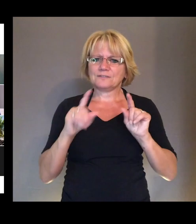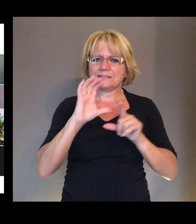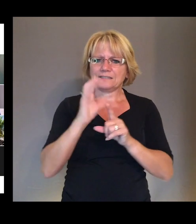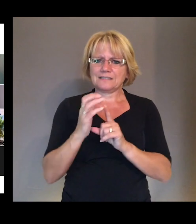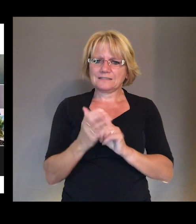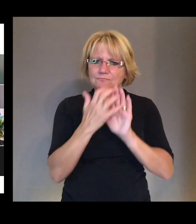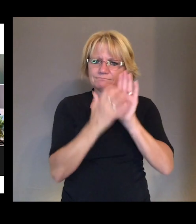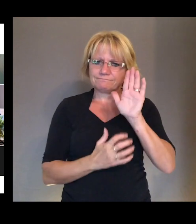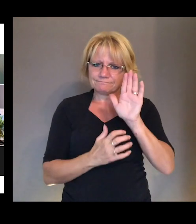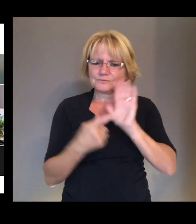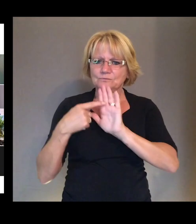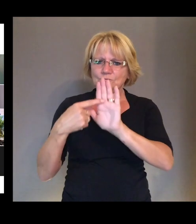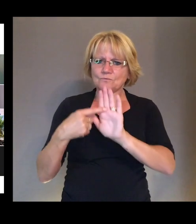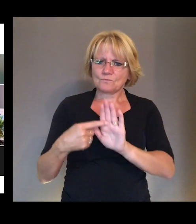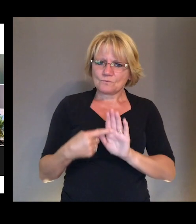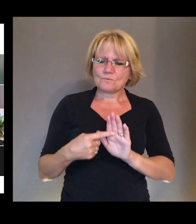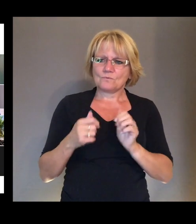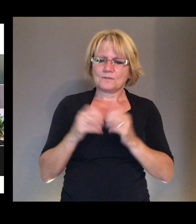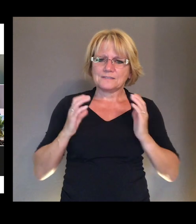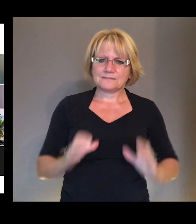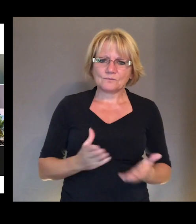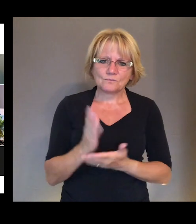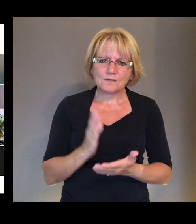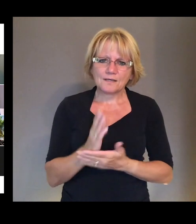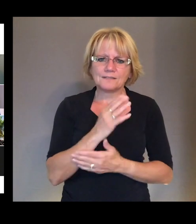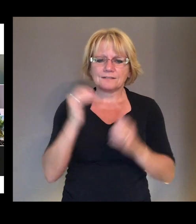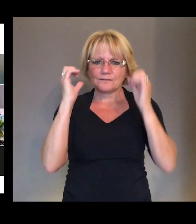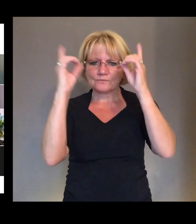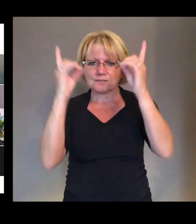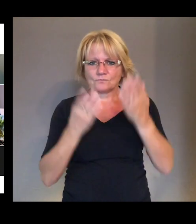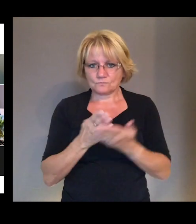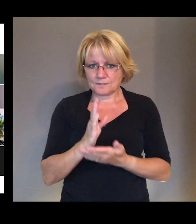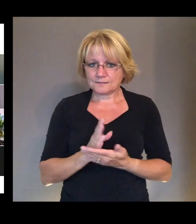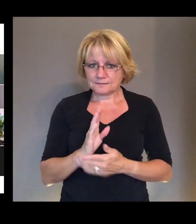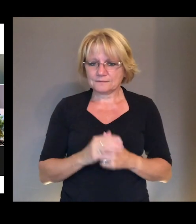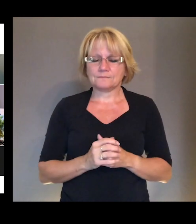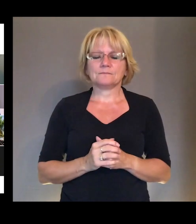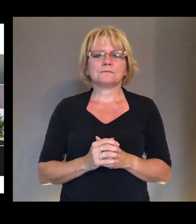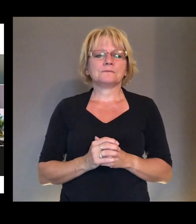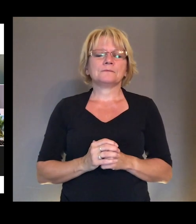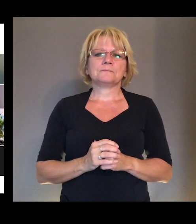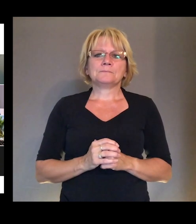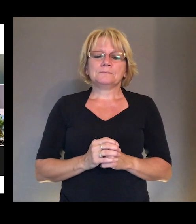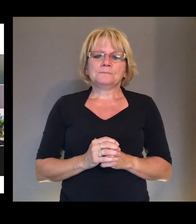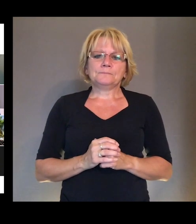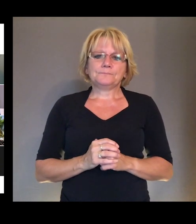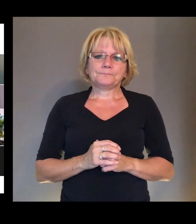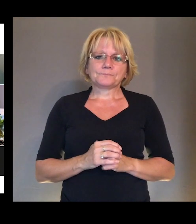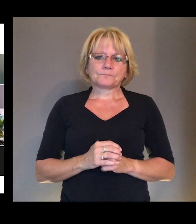but there's a lot of the different cases that were carried on and the civil rights and educational rights, next please.